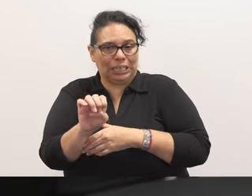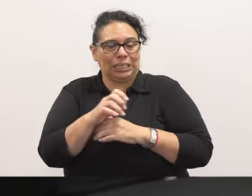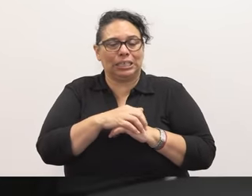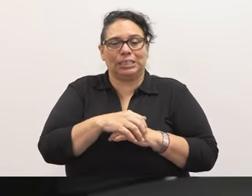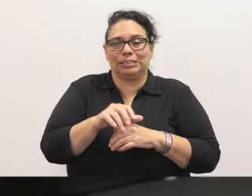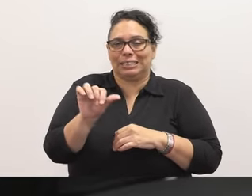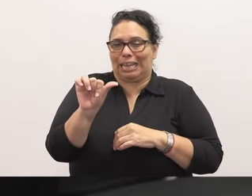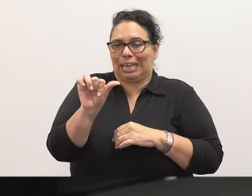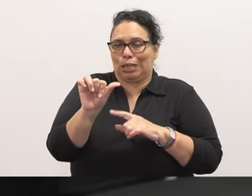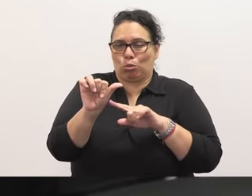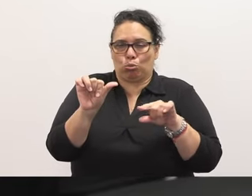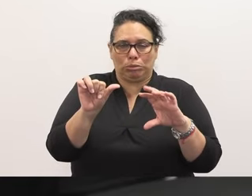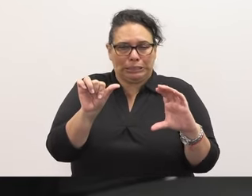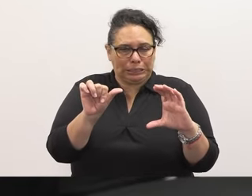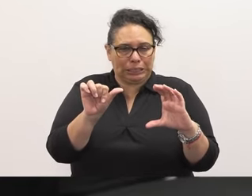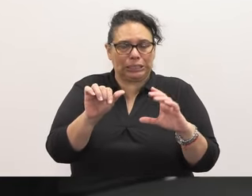you can basically start to calculate